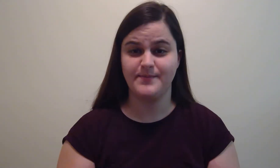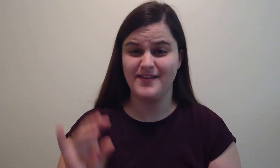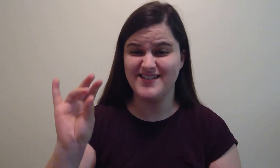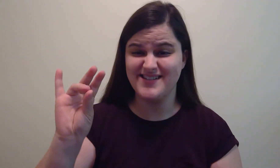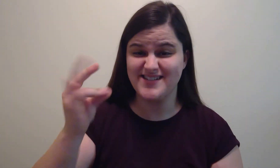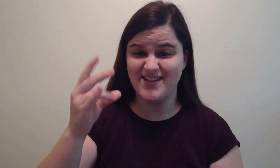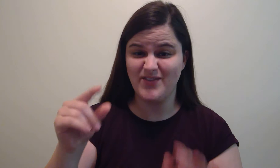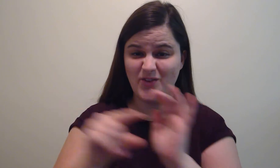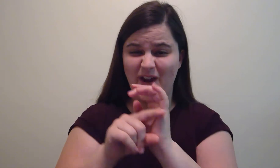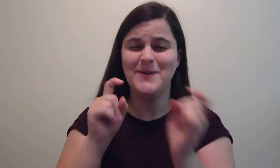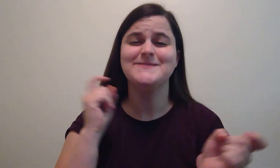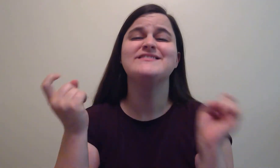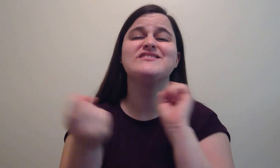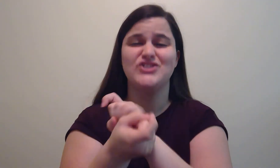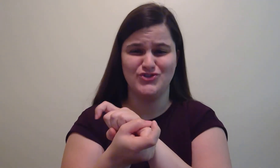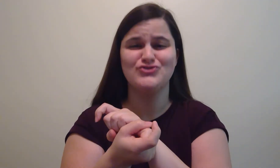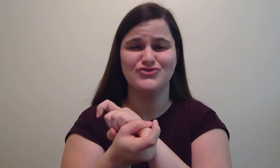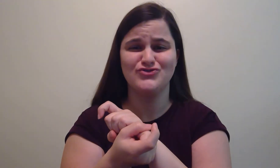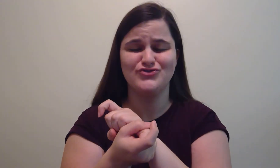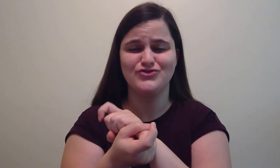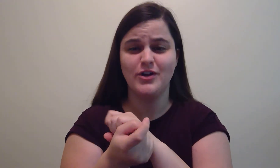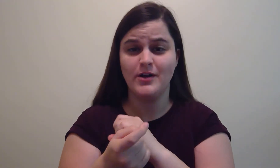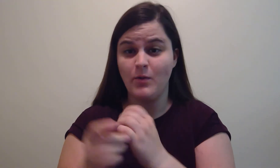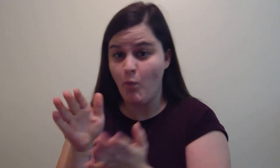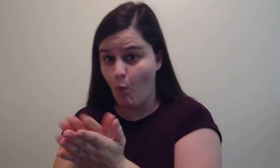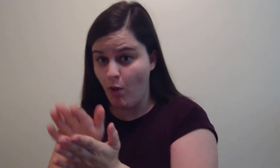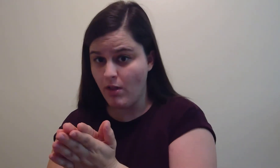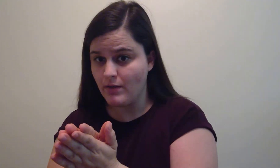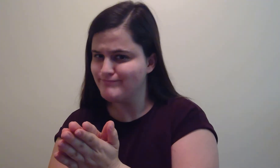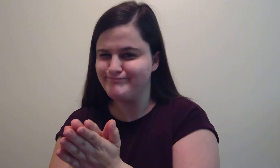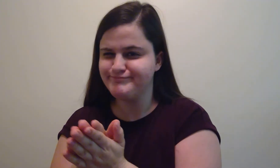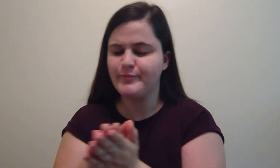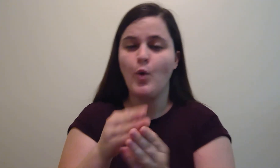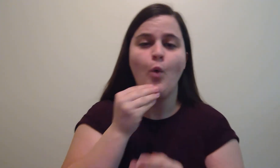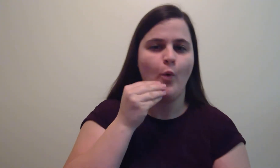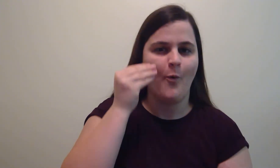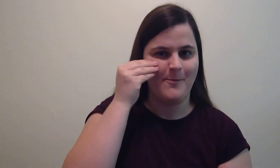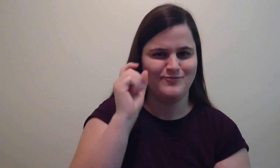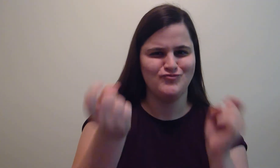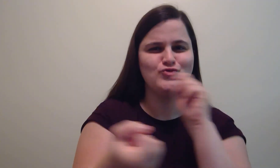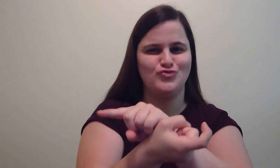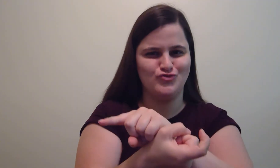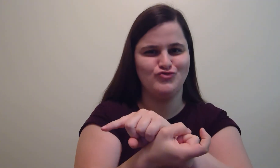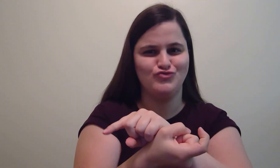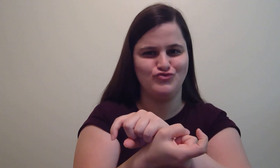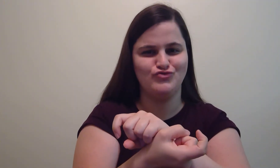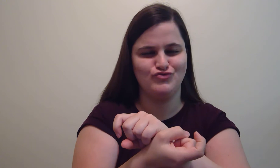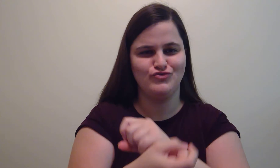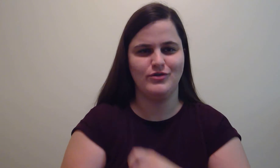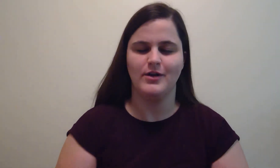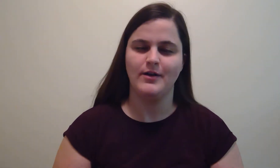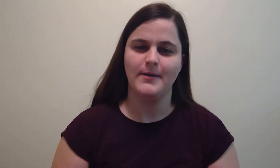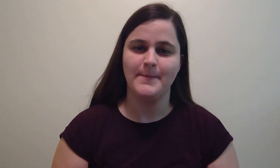Seventh grade brought changes, all right, but the biggest one didn't happen at school- it happened at home.